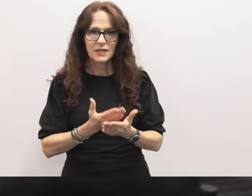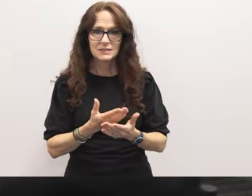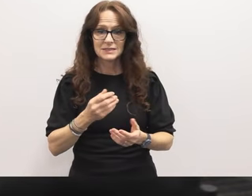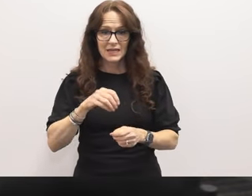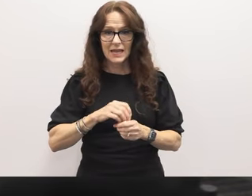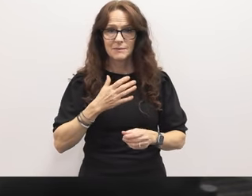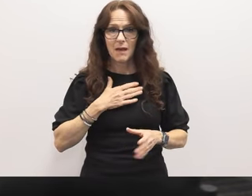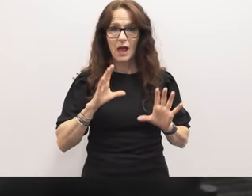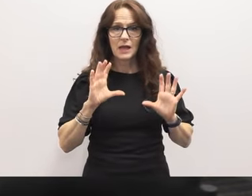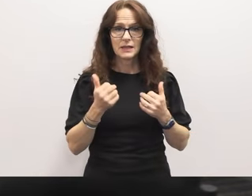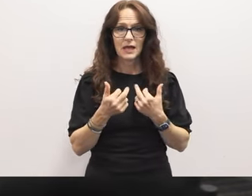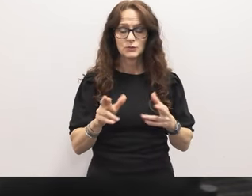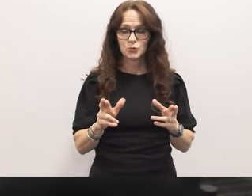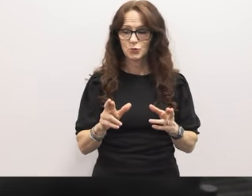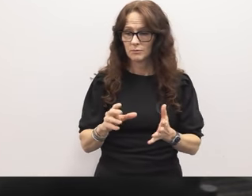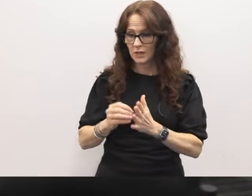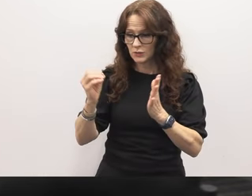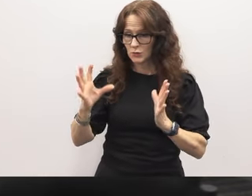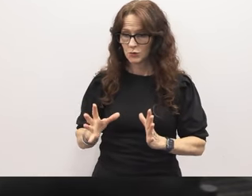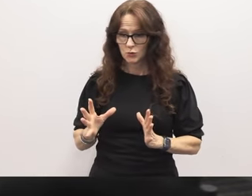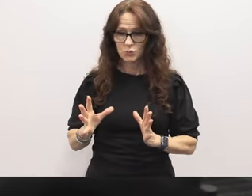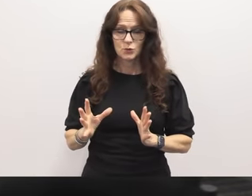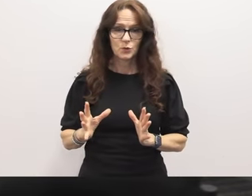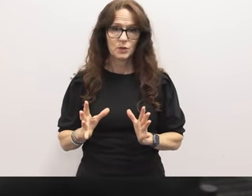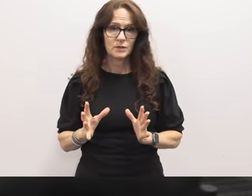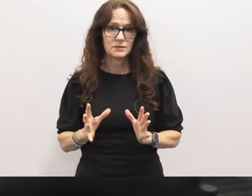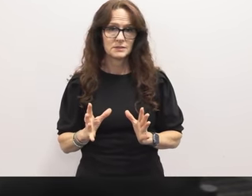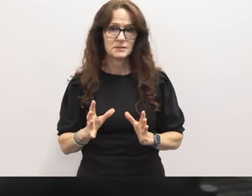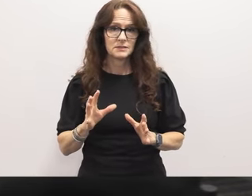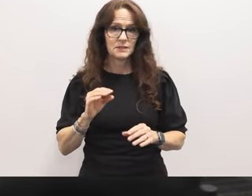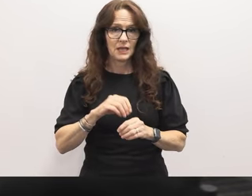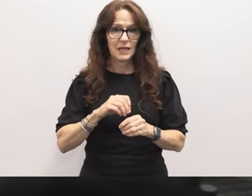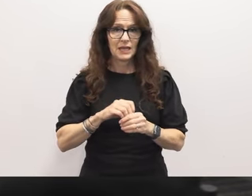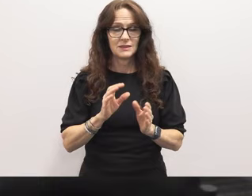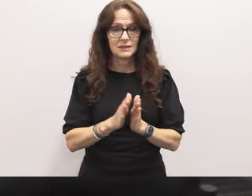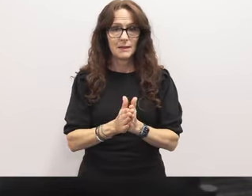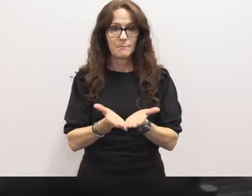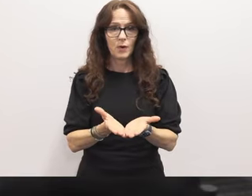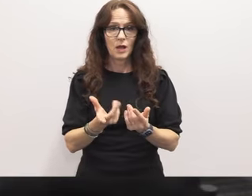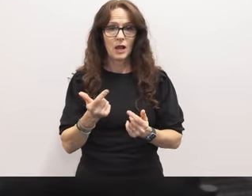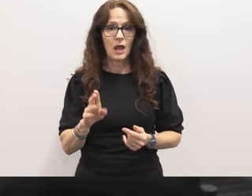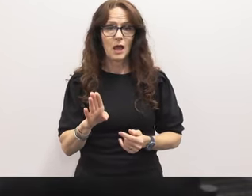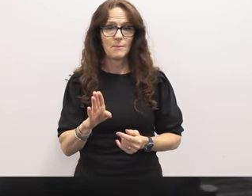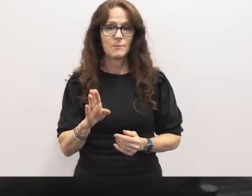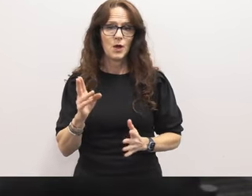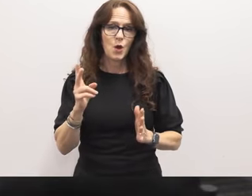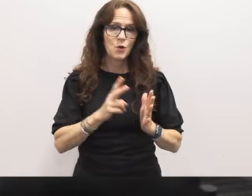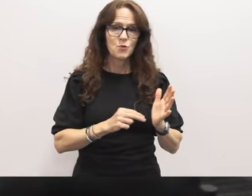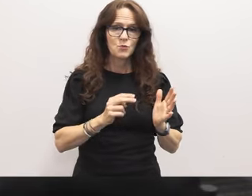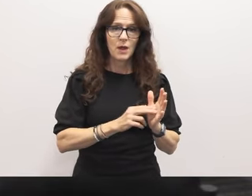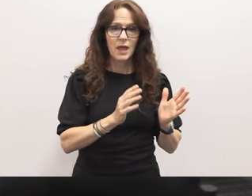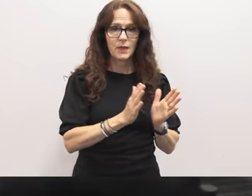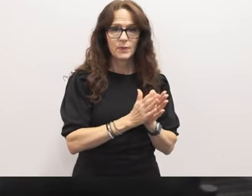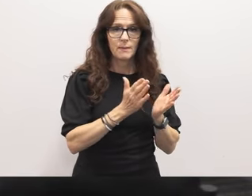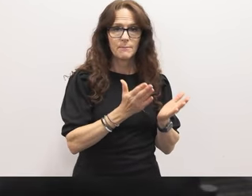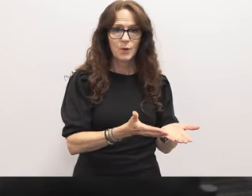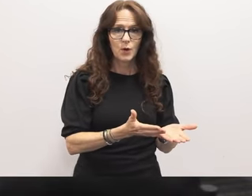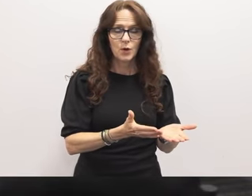where students, you know, students who are in this book club were then, you know, they've read such and such book and then they're bringing those conversations